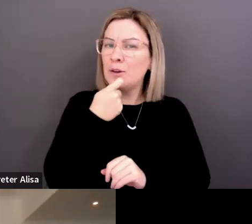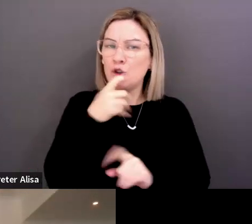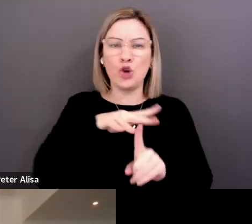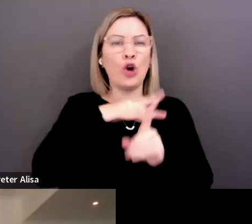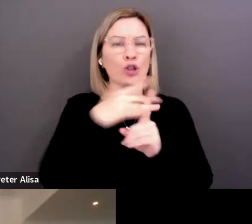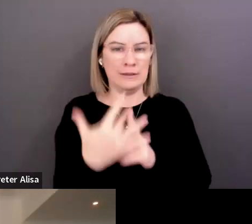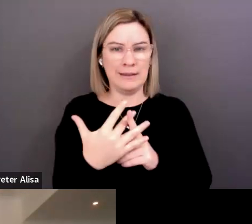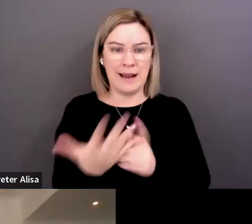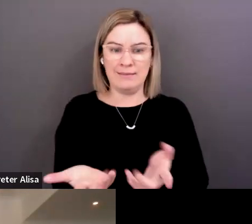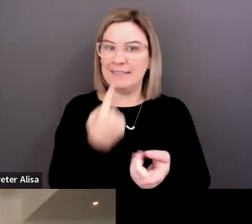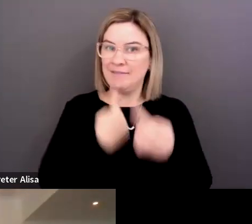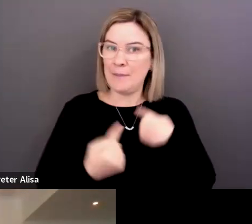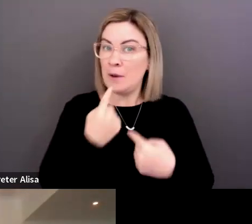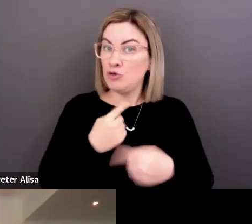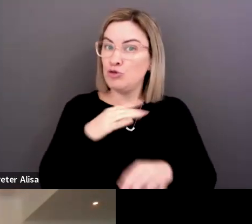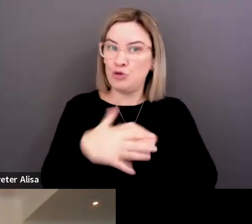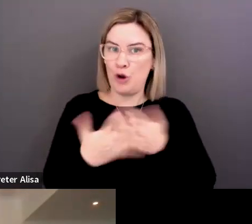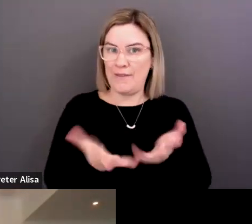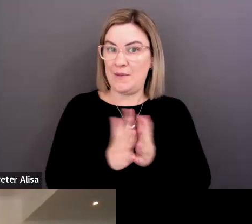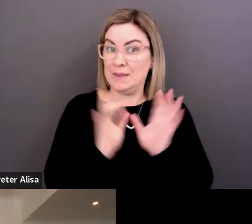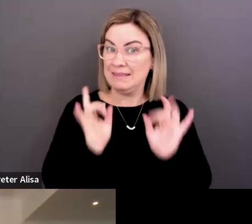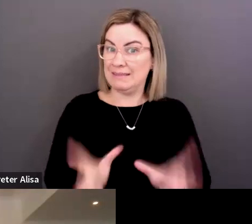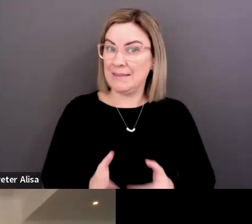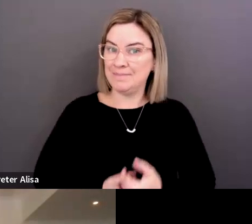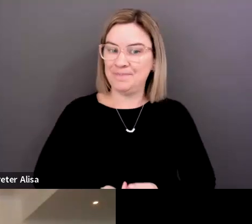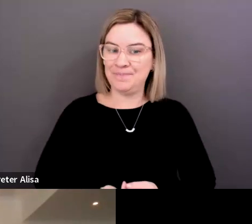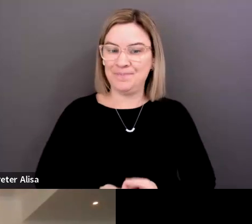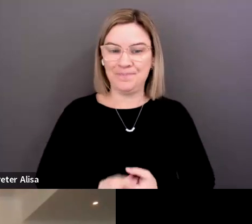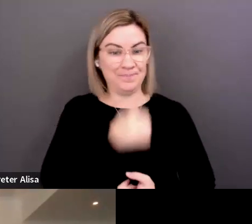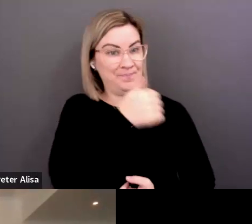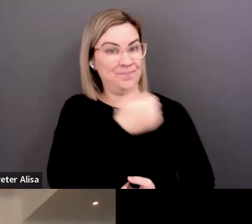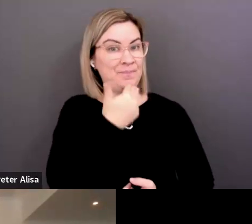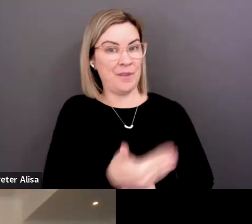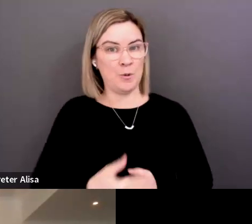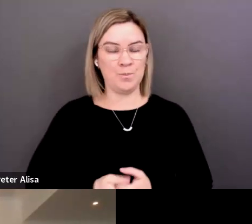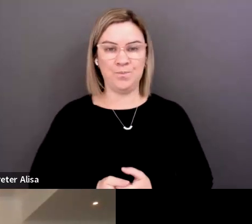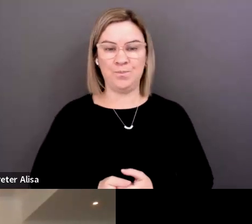you, Alex. You've done a lot of work in this space. And I would love you to kind of just give us a bit of context and some information to kick things